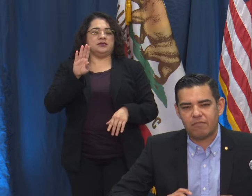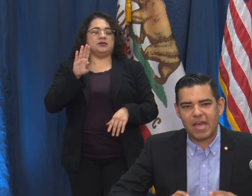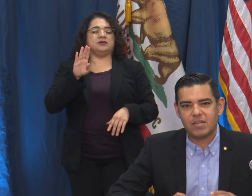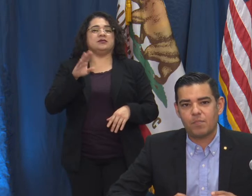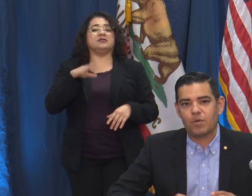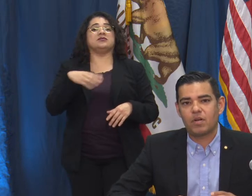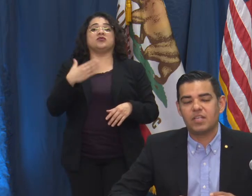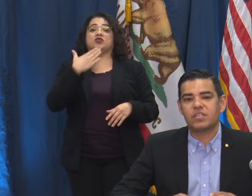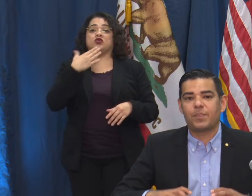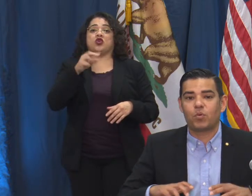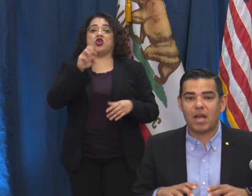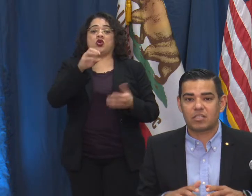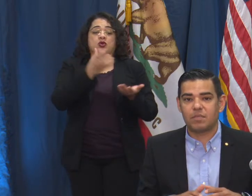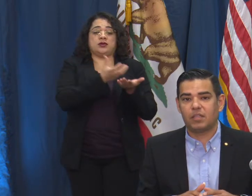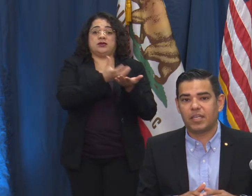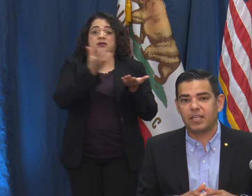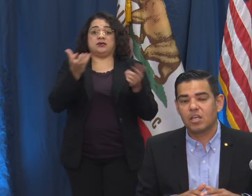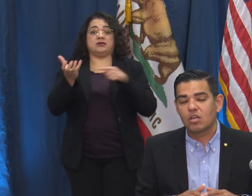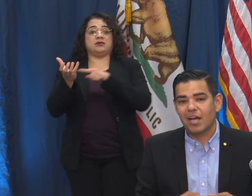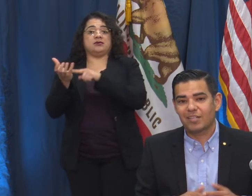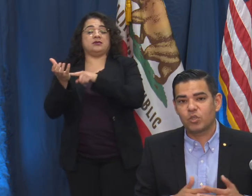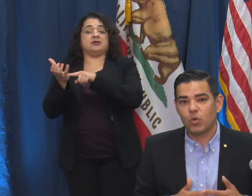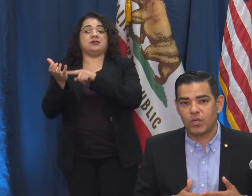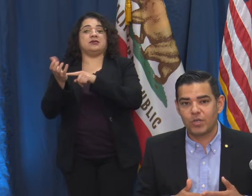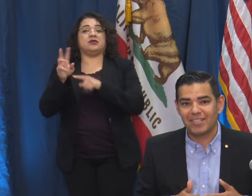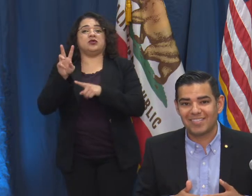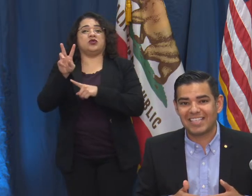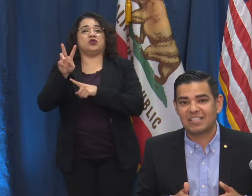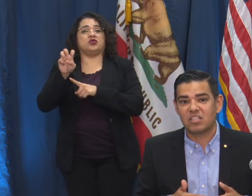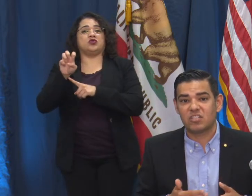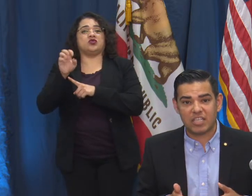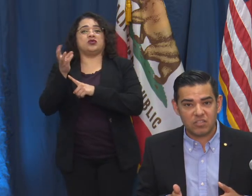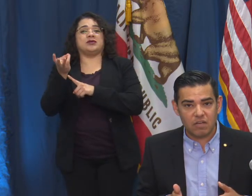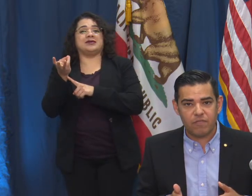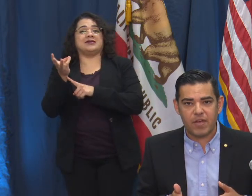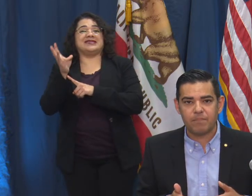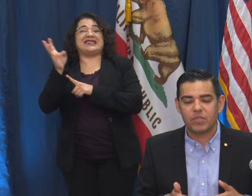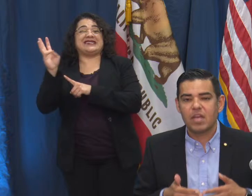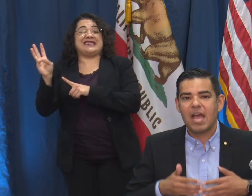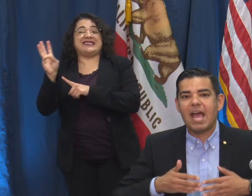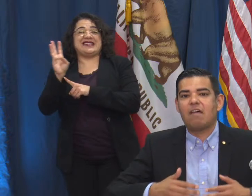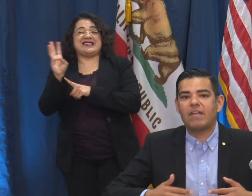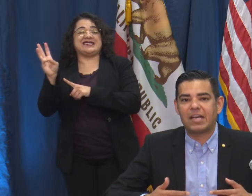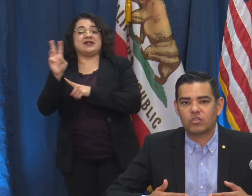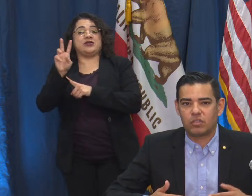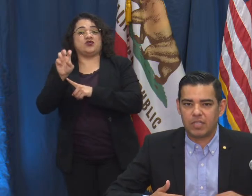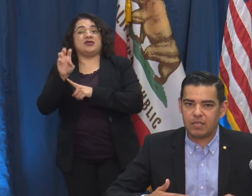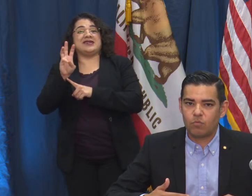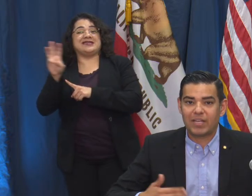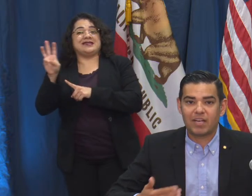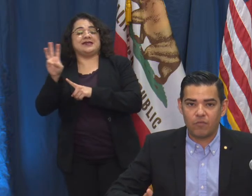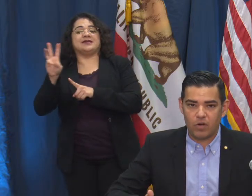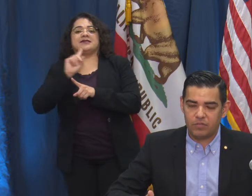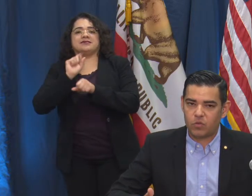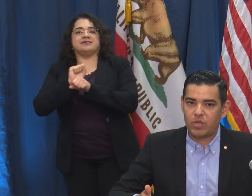of that number is approximately 266 of them have actually recovered and so we